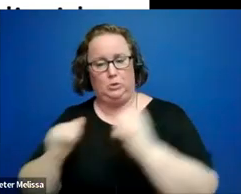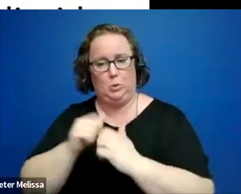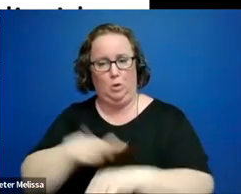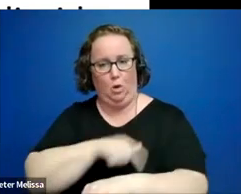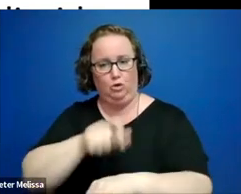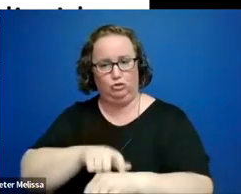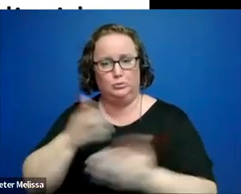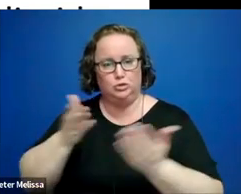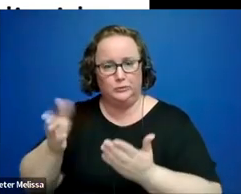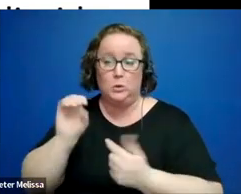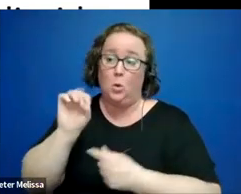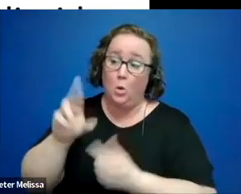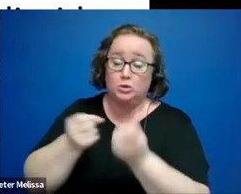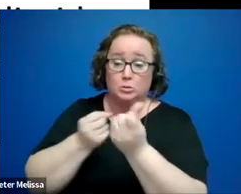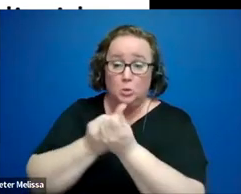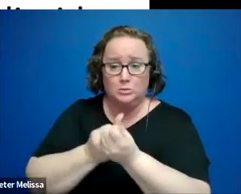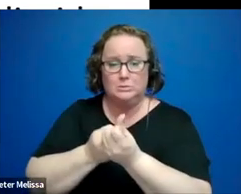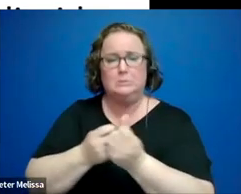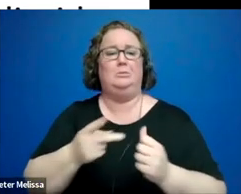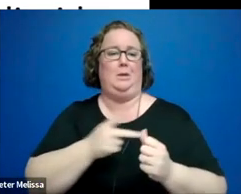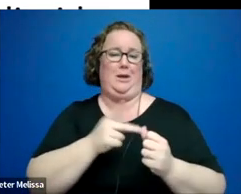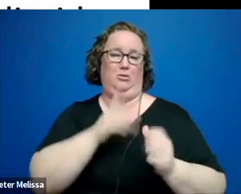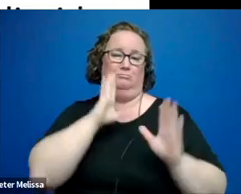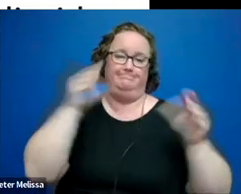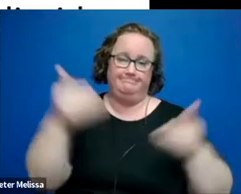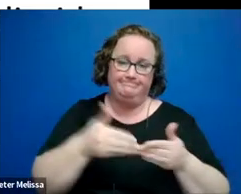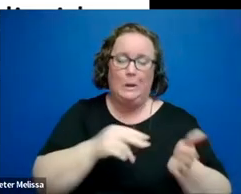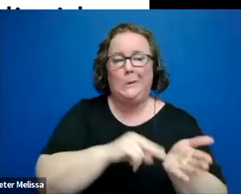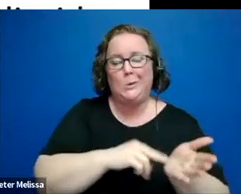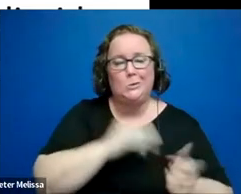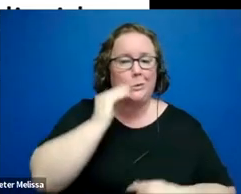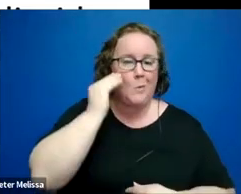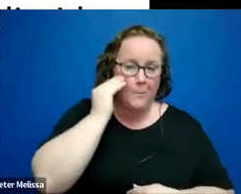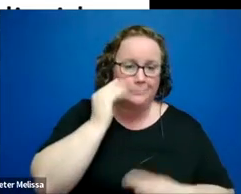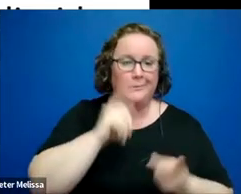primarily focused on nursing homes or Medicare home health